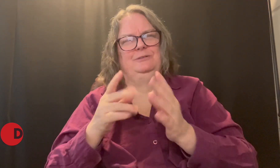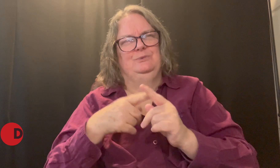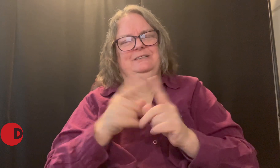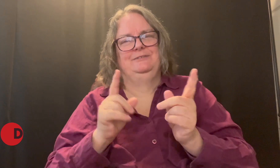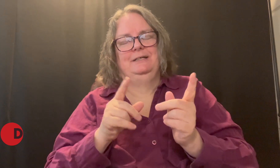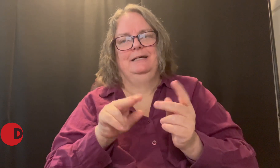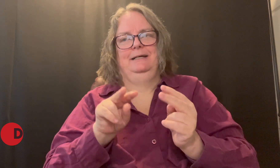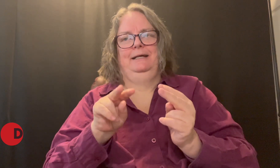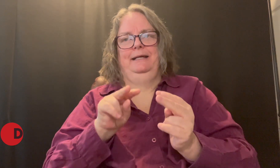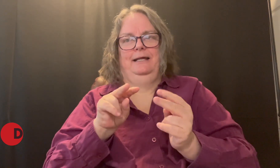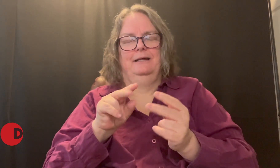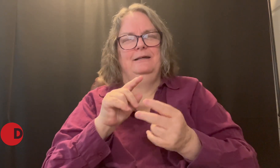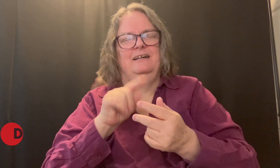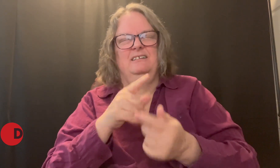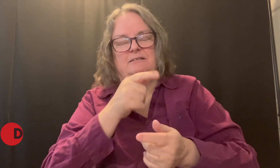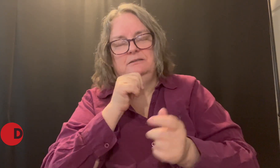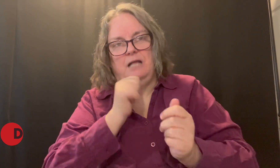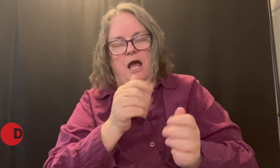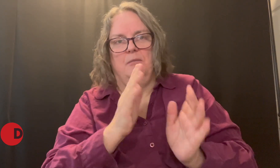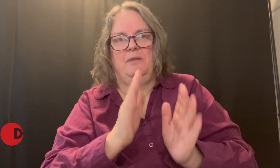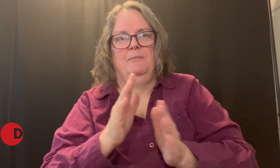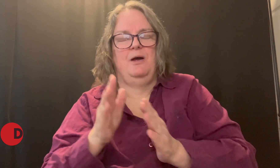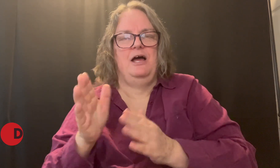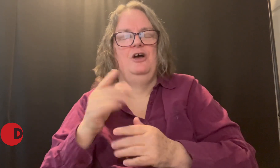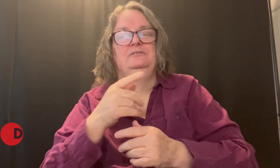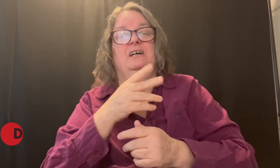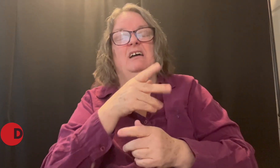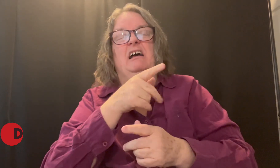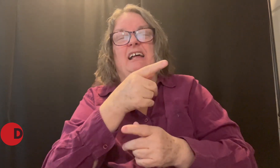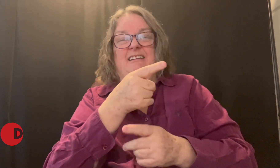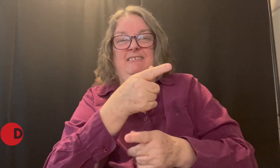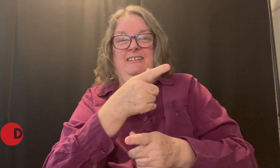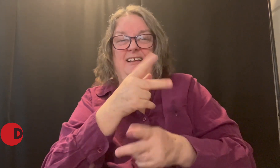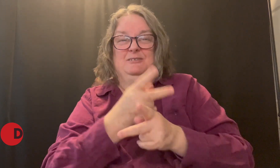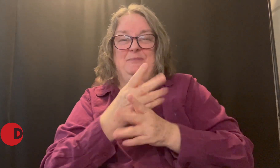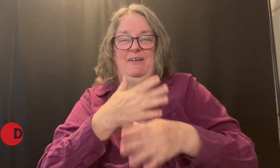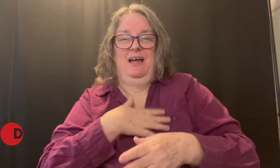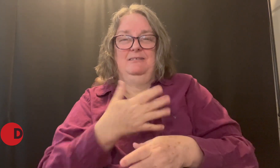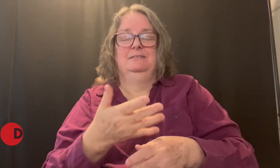She couldn't reply, she wasn't prepared at all. The supervisor admitted